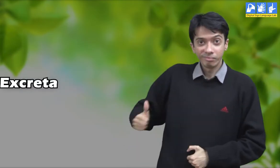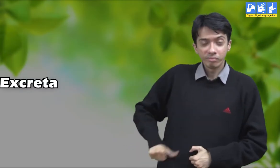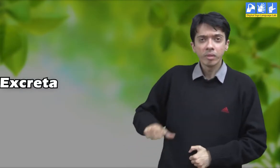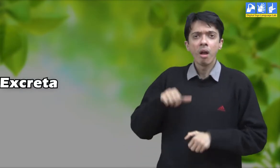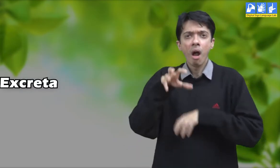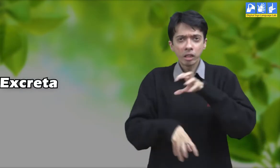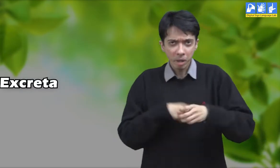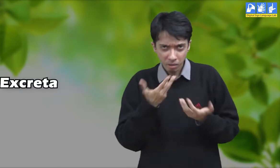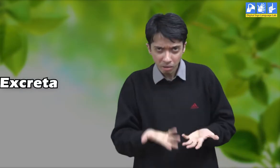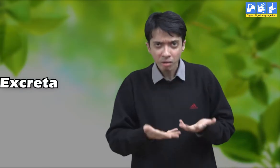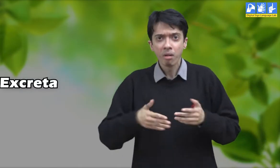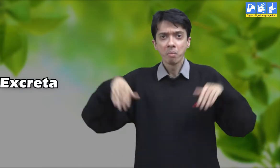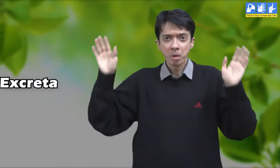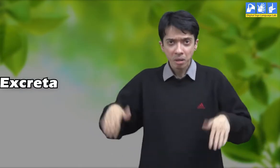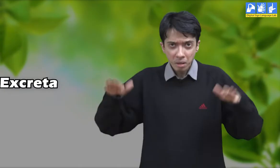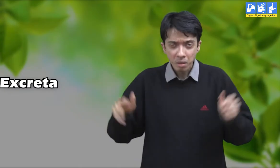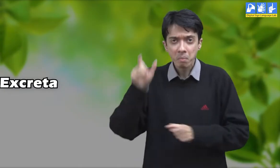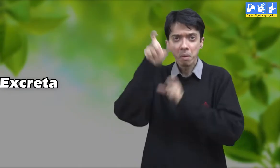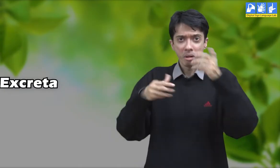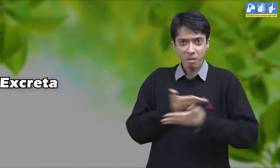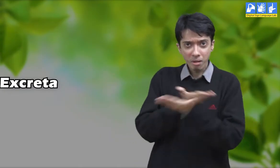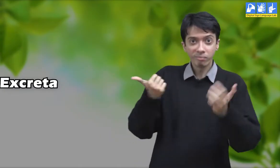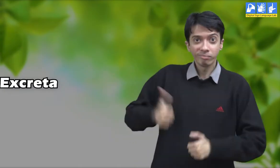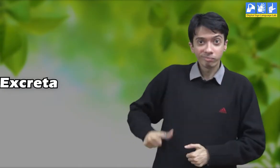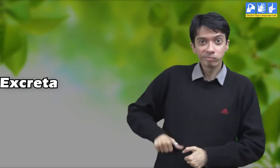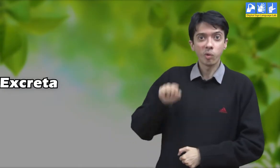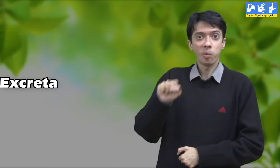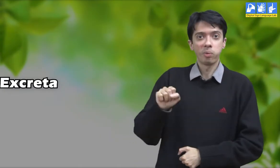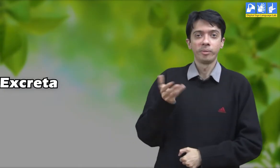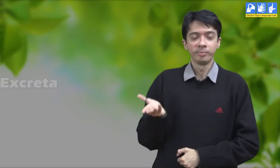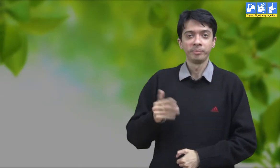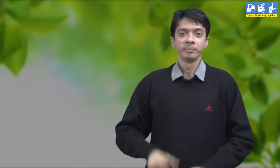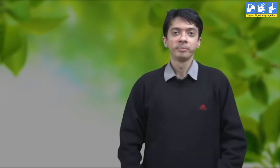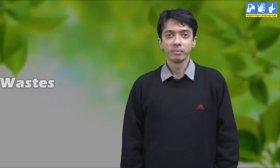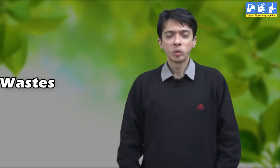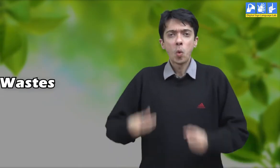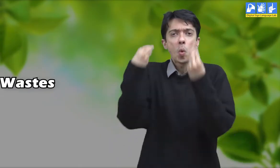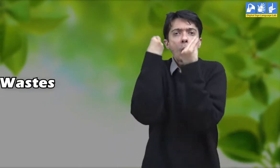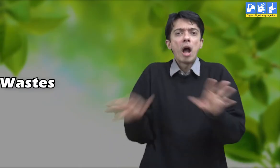Excreta- Waste matter discharged from the body of animals or humans.